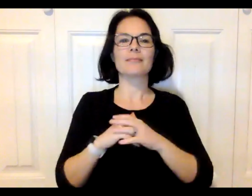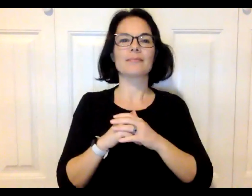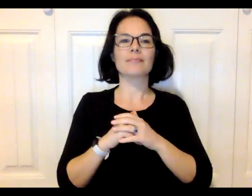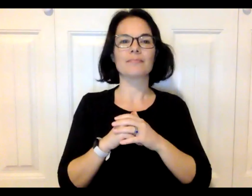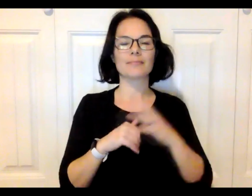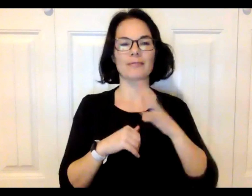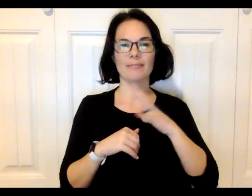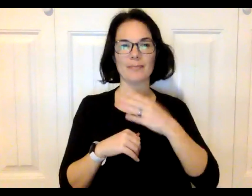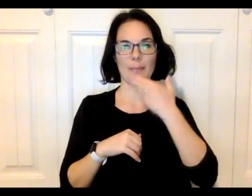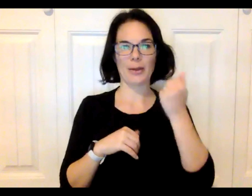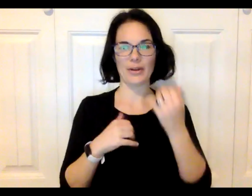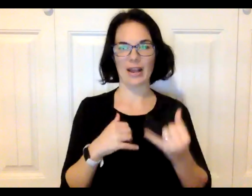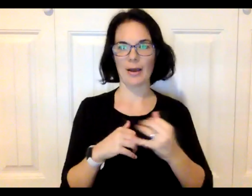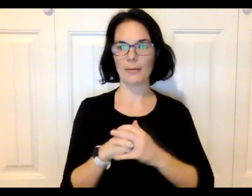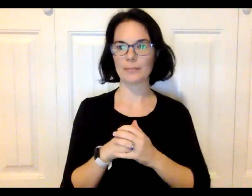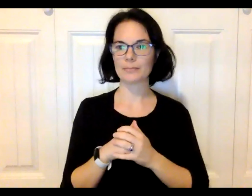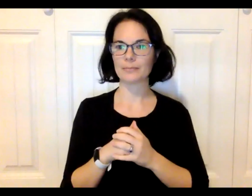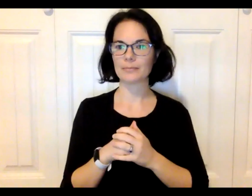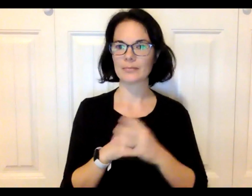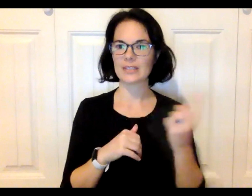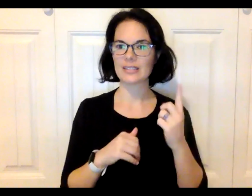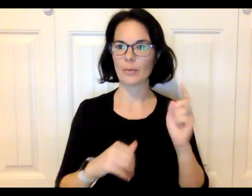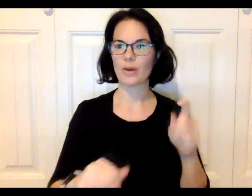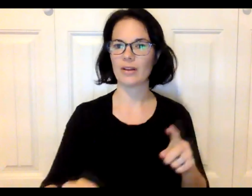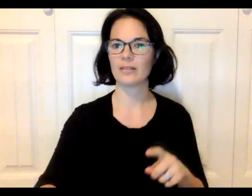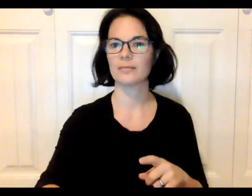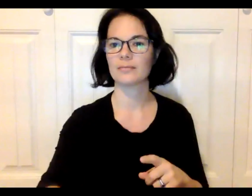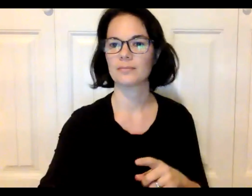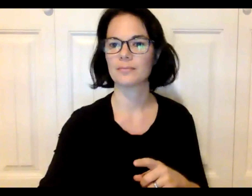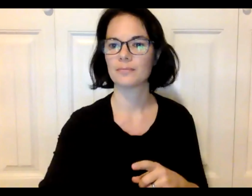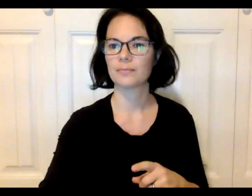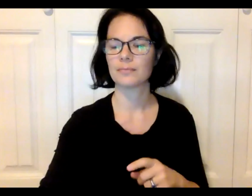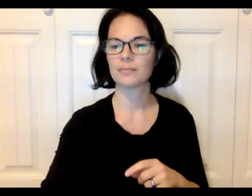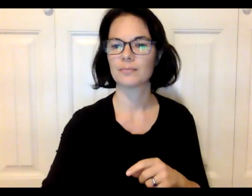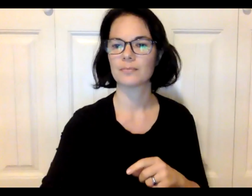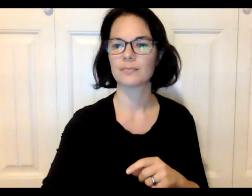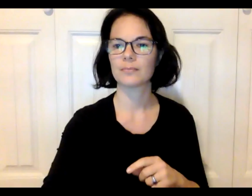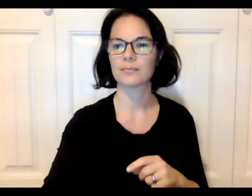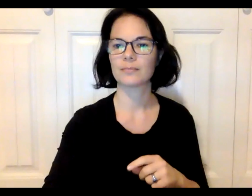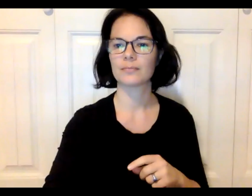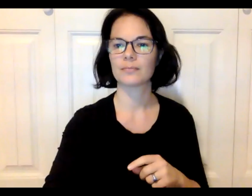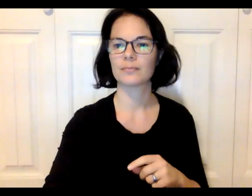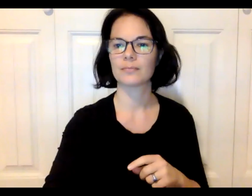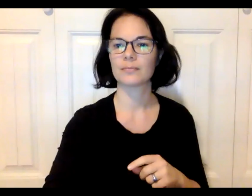There is a question in the Q&A box: “Do we know the impacts of the vaccination to